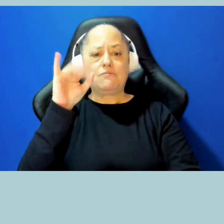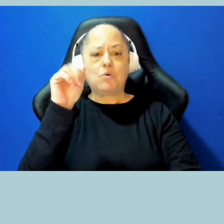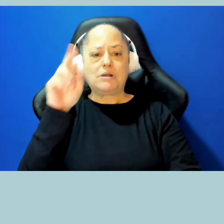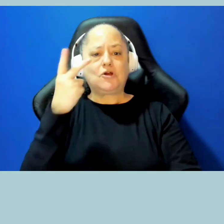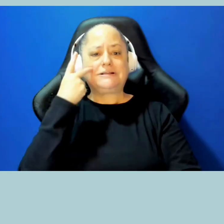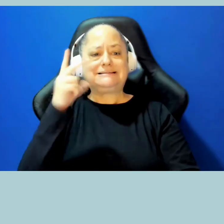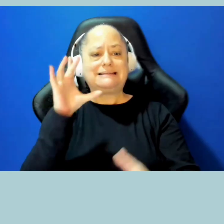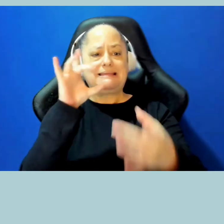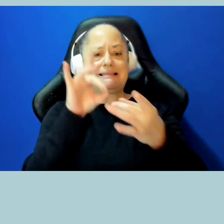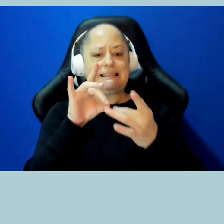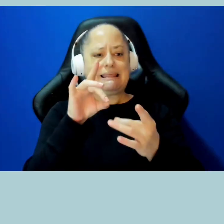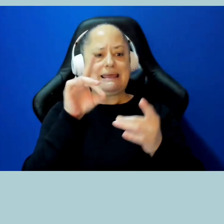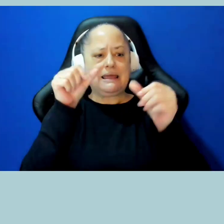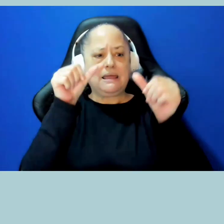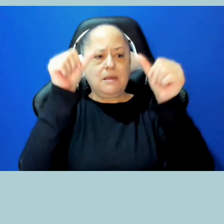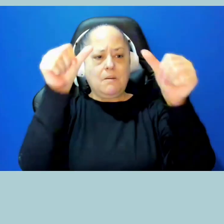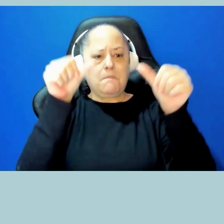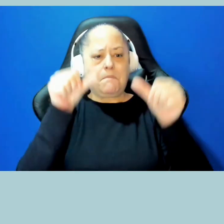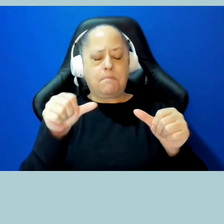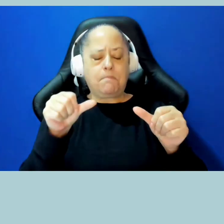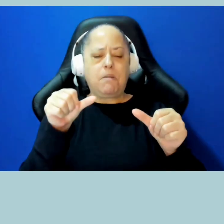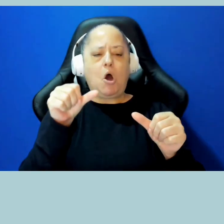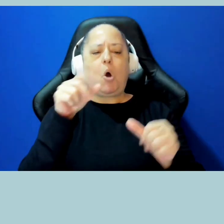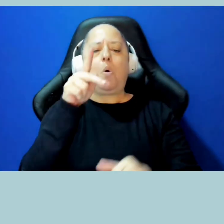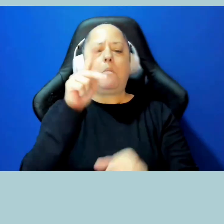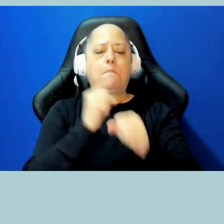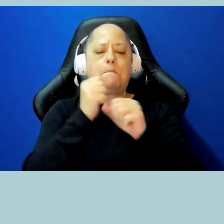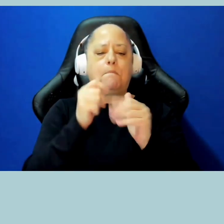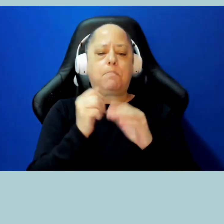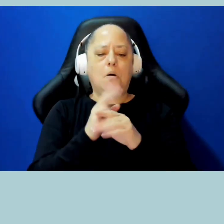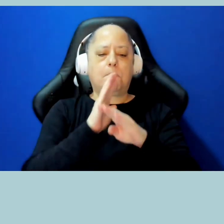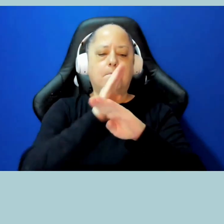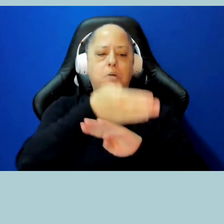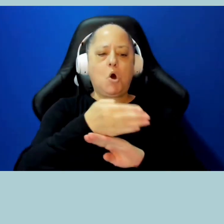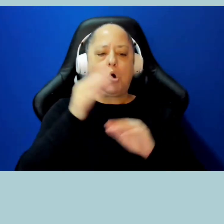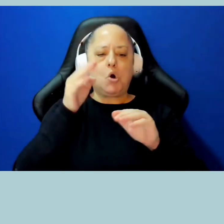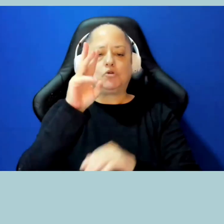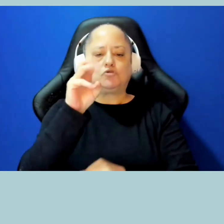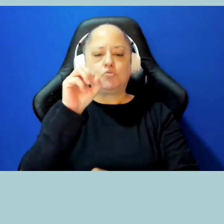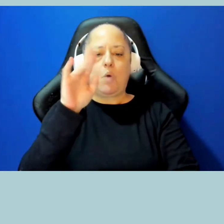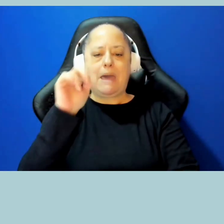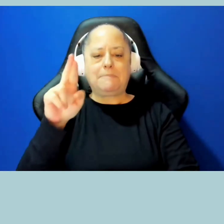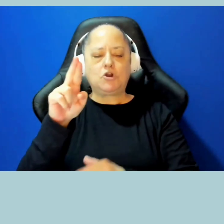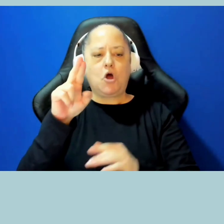our post-webinar feedback survey that we'd really appreciate if you could fill out. This is really